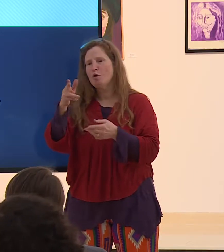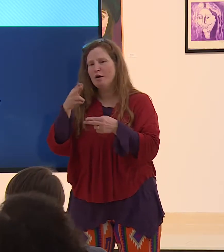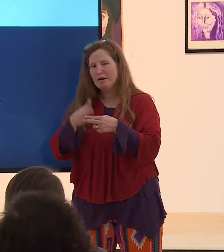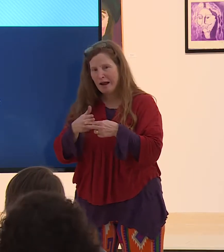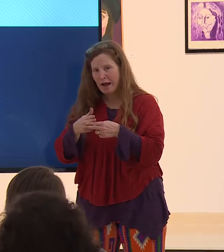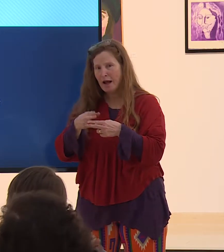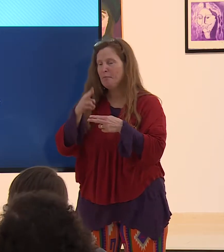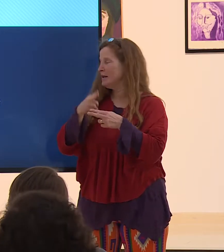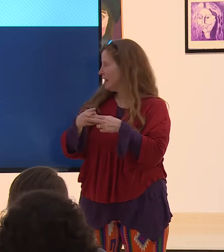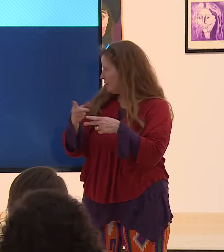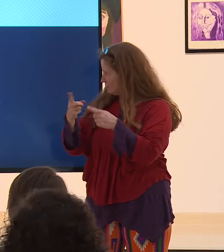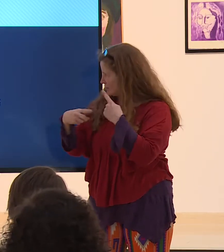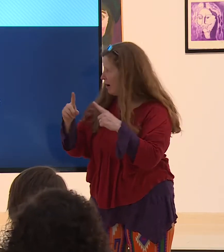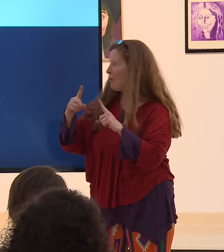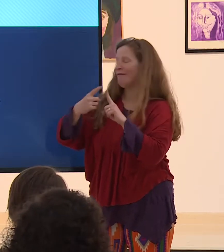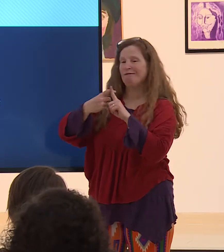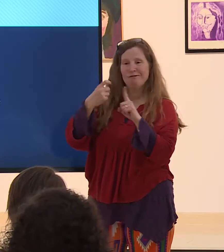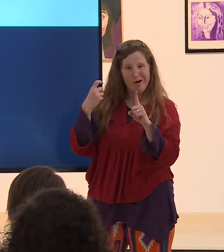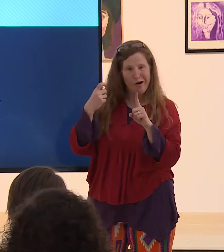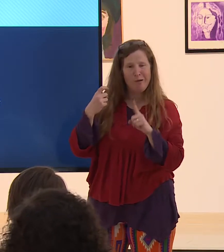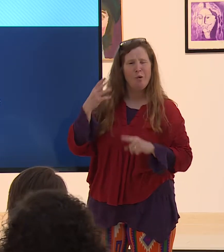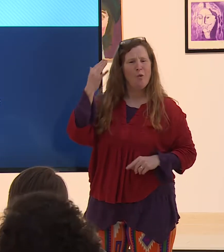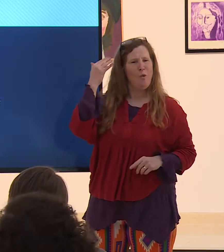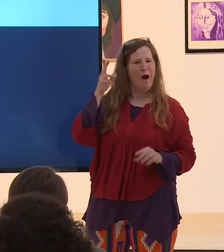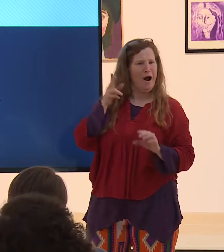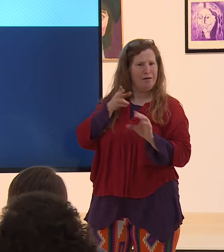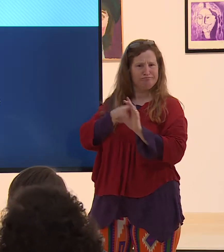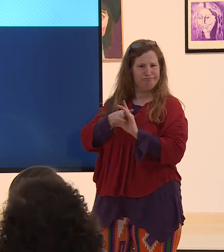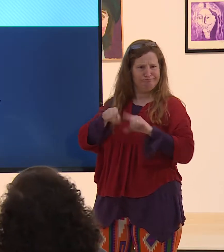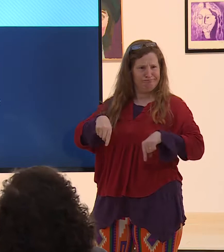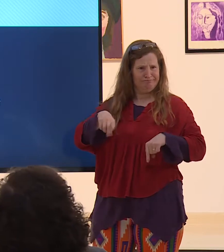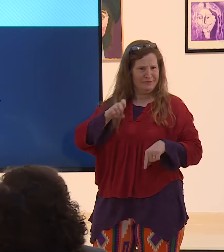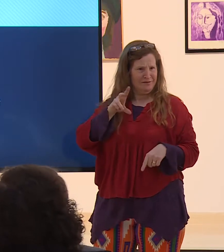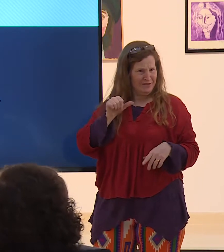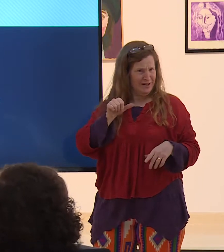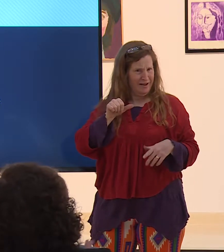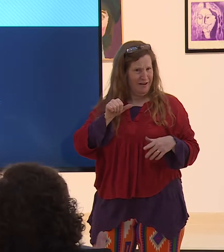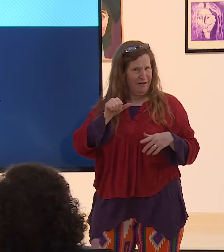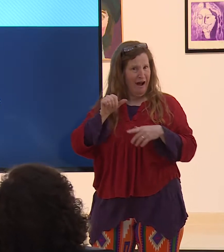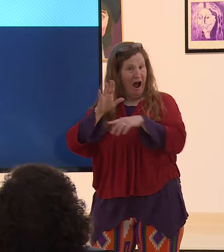When the artists come up, please say your name, your name sign, where you're from, and why